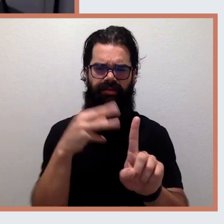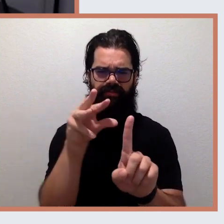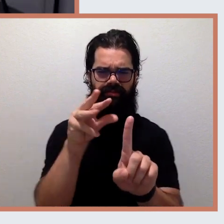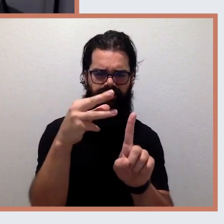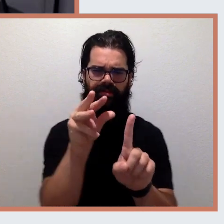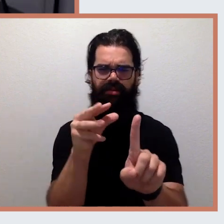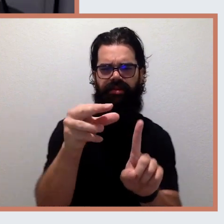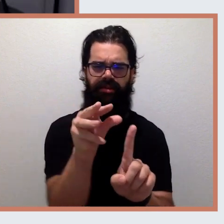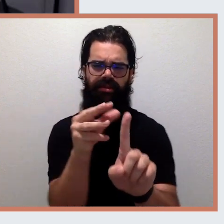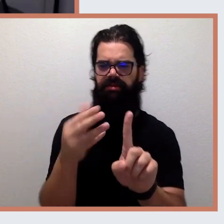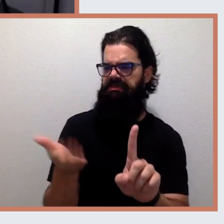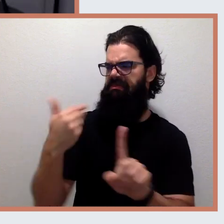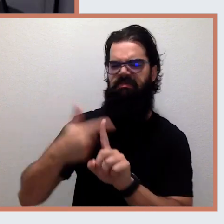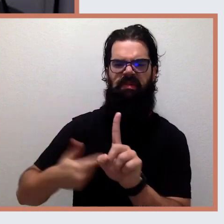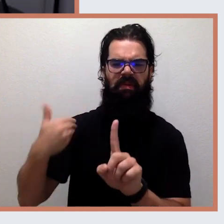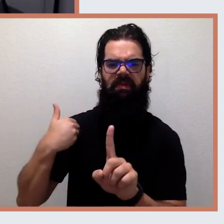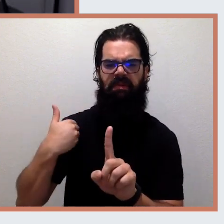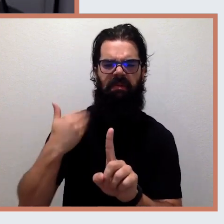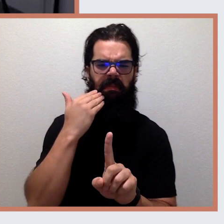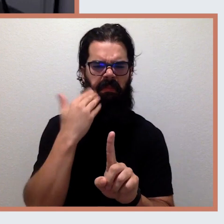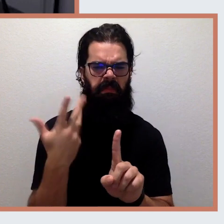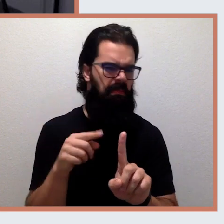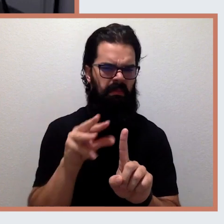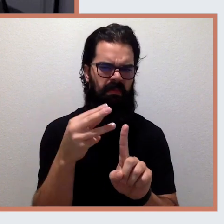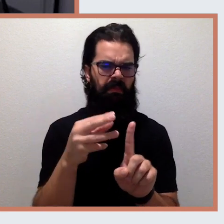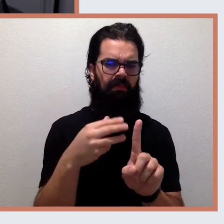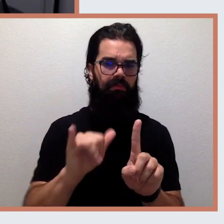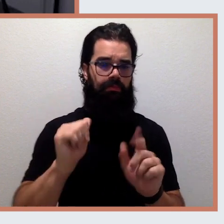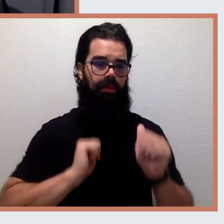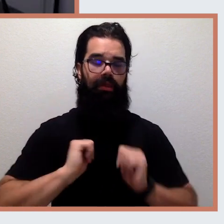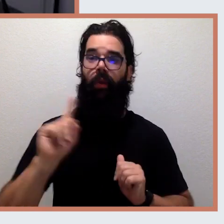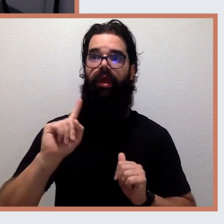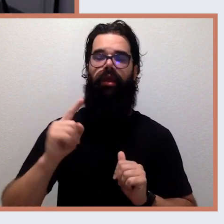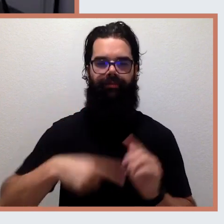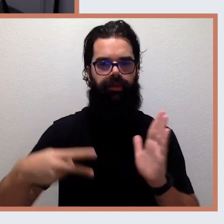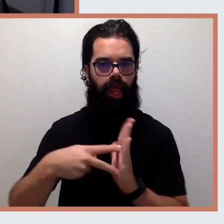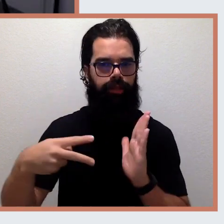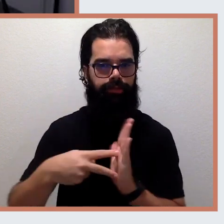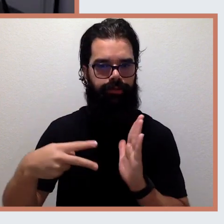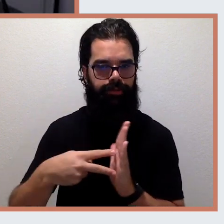I shot it a few months ago, it just aired last month, right. I played a guy from Syria.